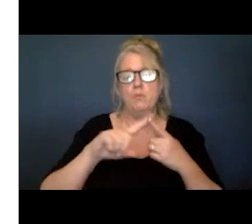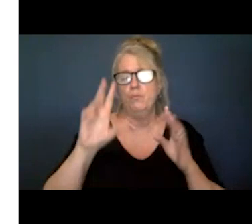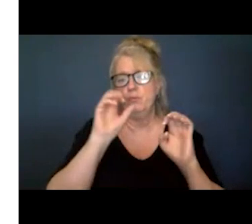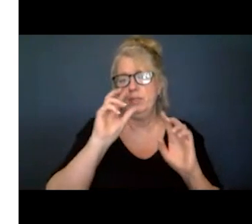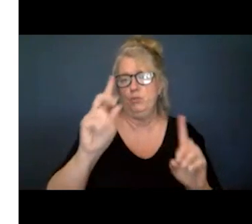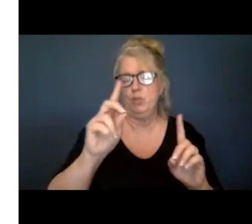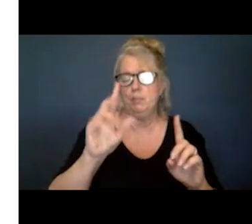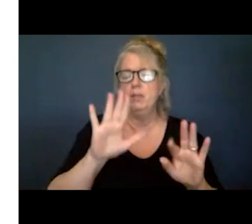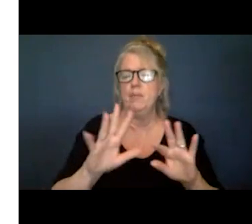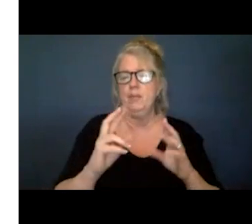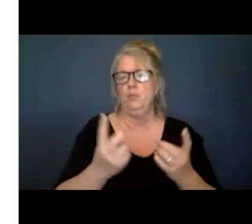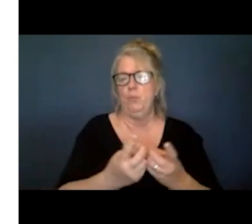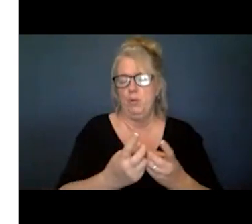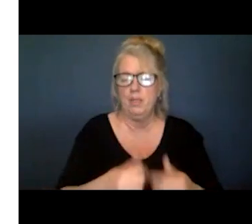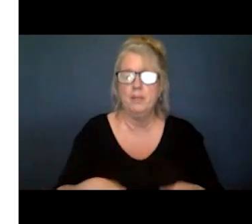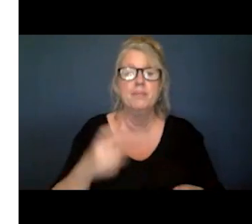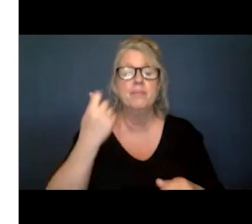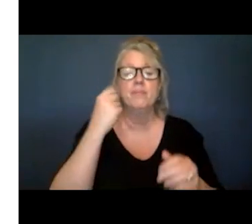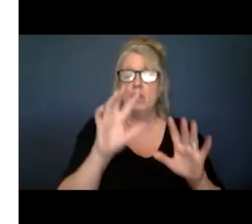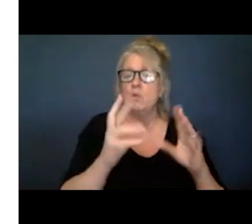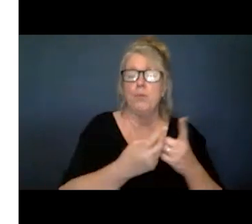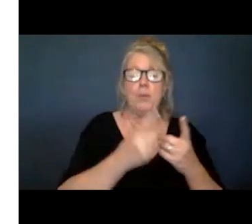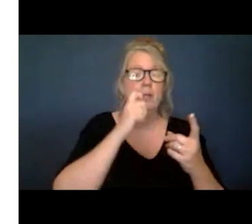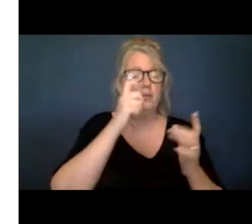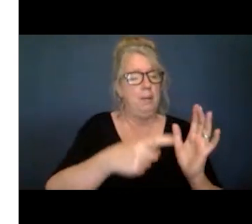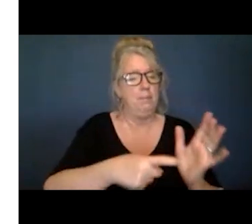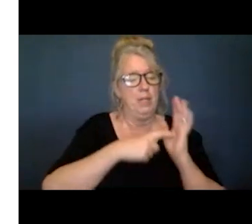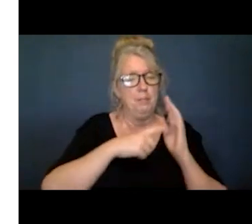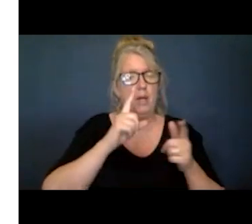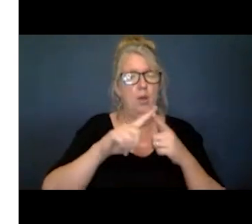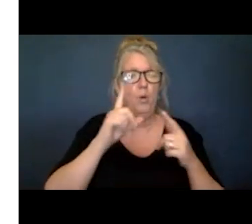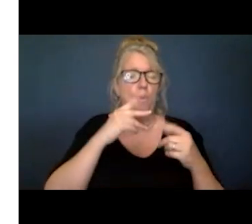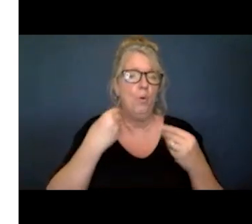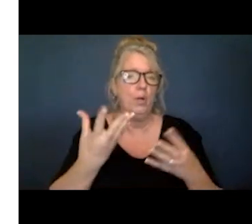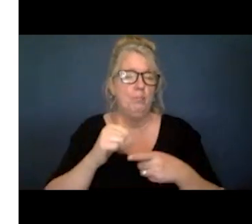the department. The department does not mandate or prescribe practices, models,